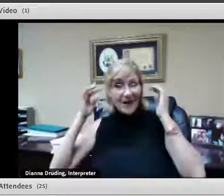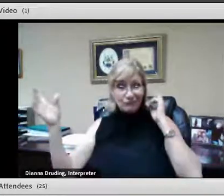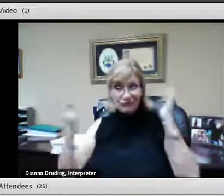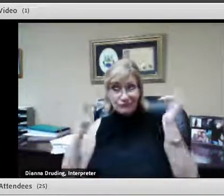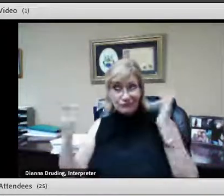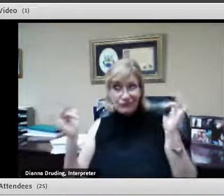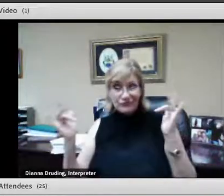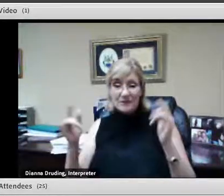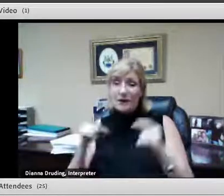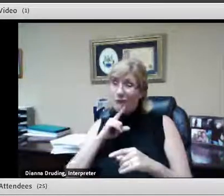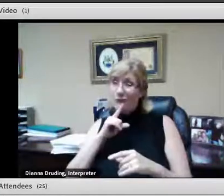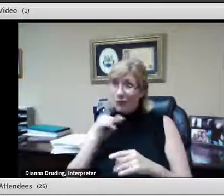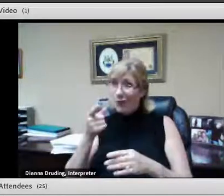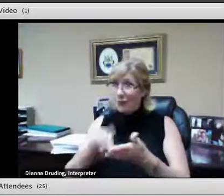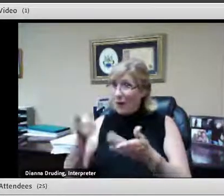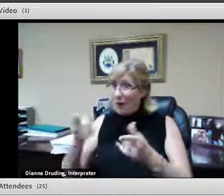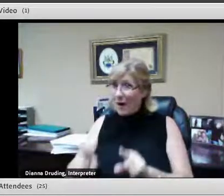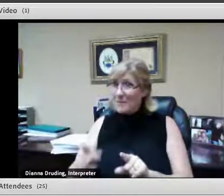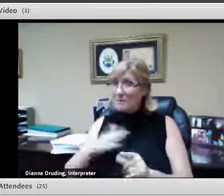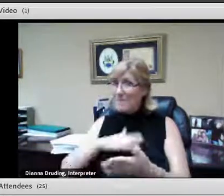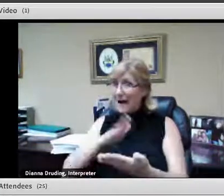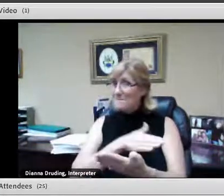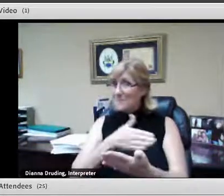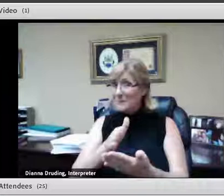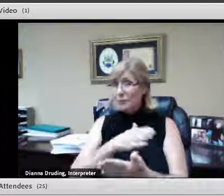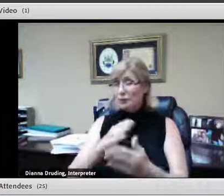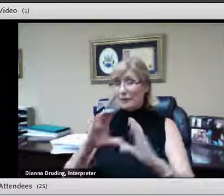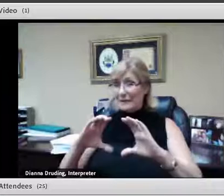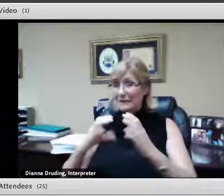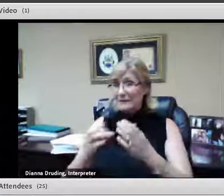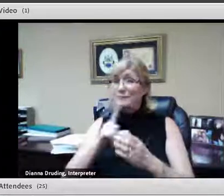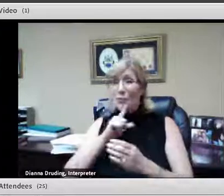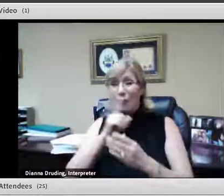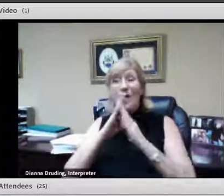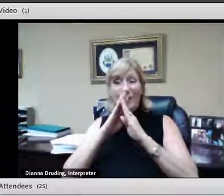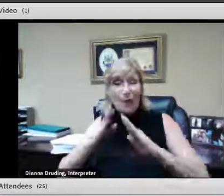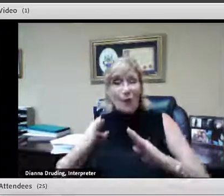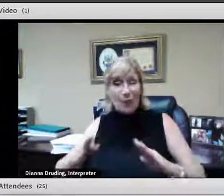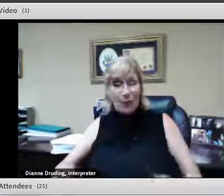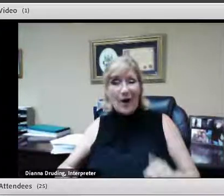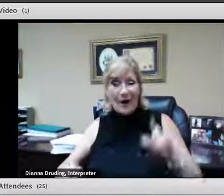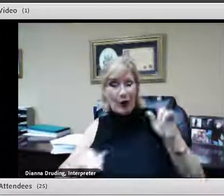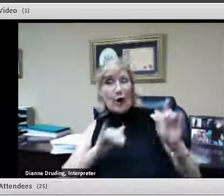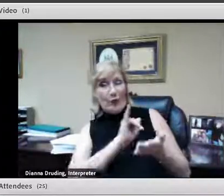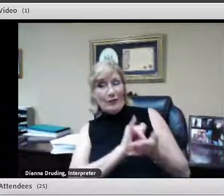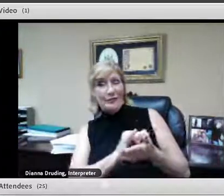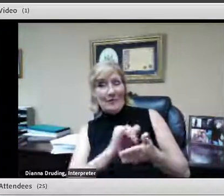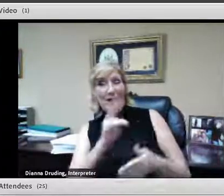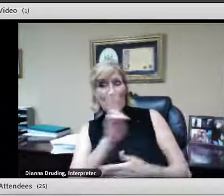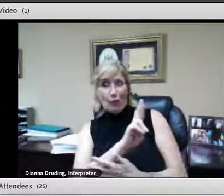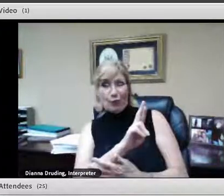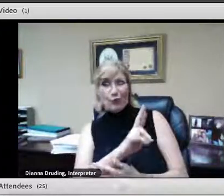and some of my music classes are much quieter than Ryan's STEM stuff. Ryan: That's true.